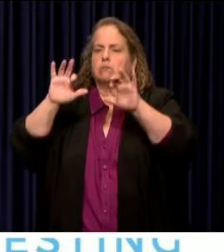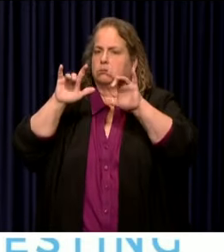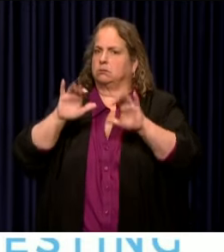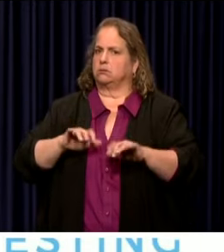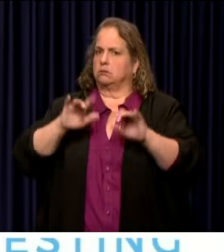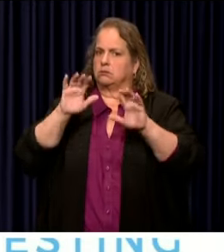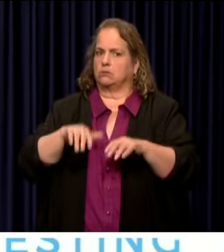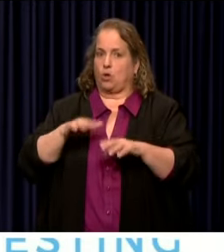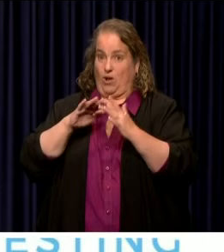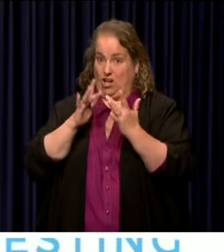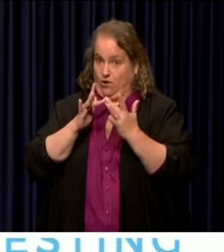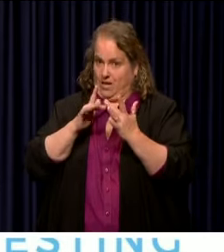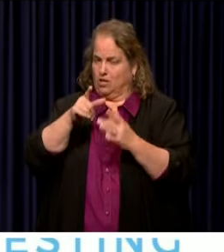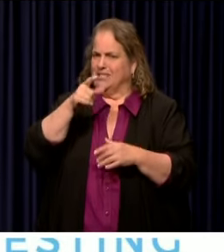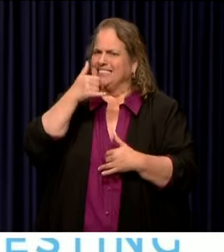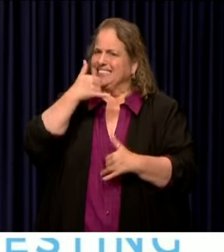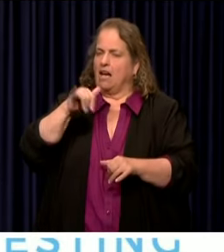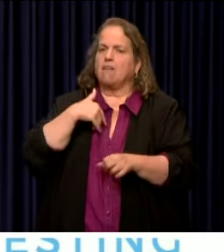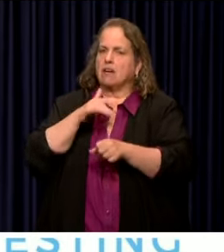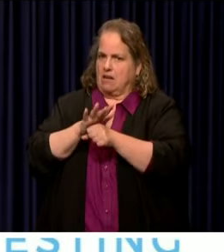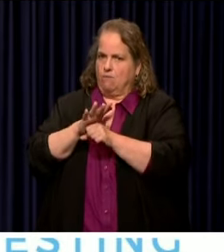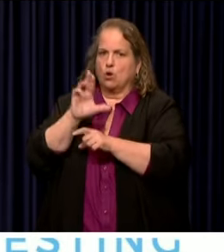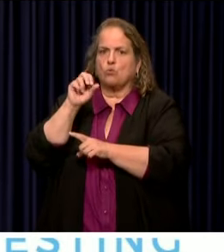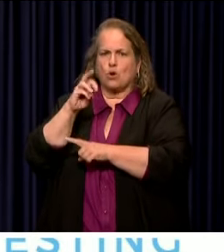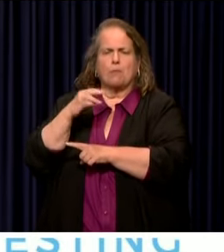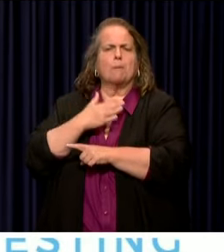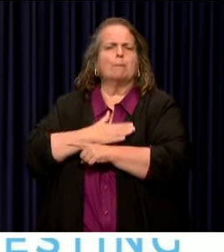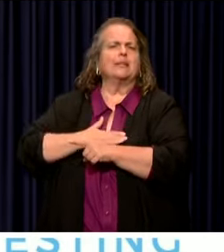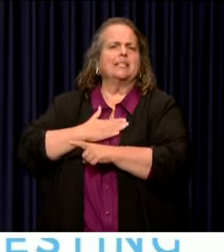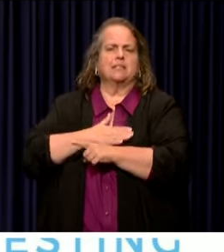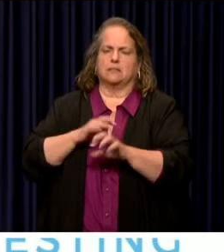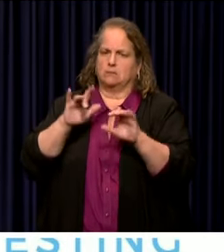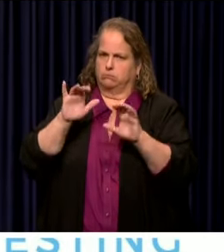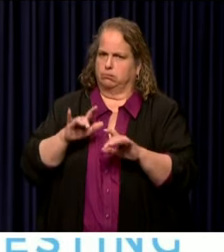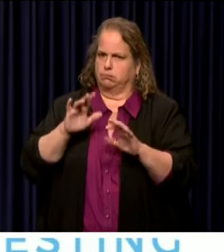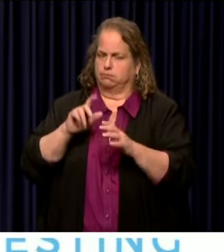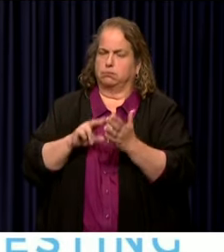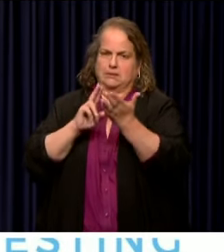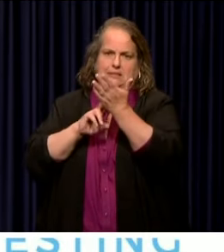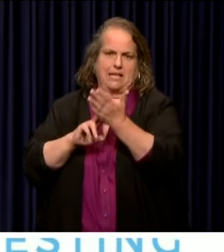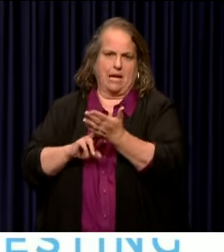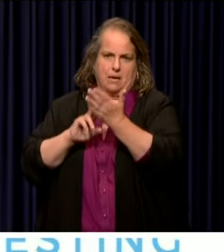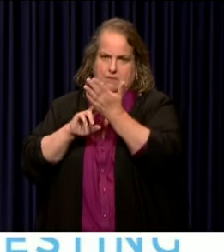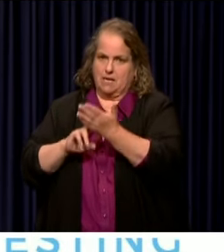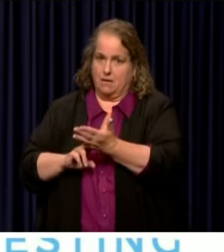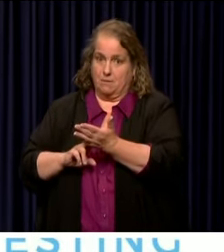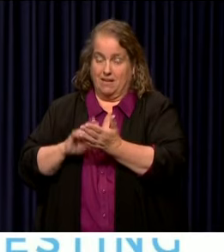KENTUCKY COUNTIES VERY CLOSE TO THAT TENNESSEE LINE, THAT BY